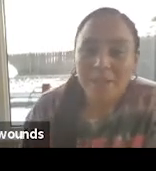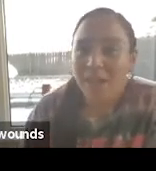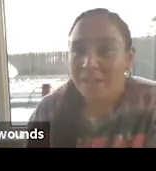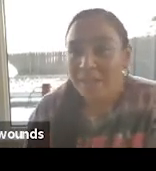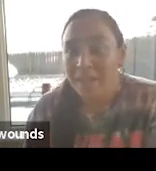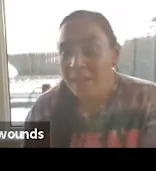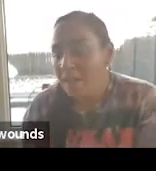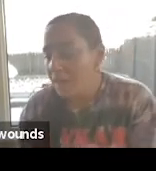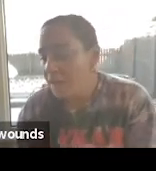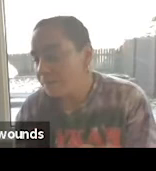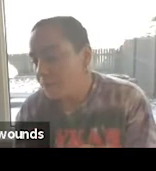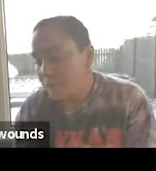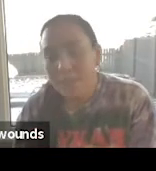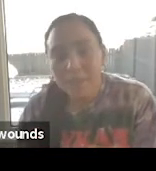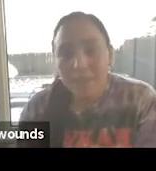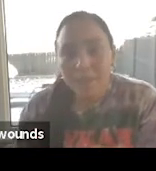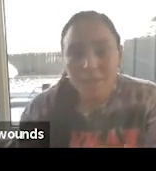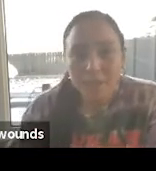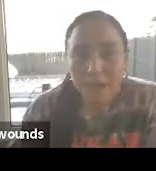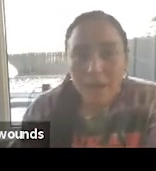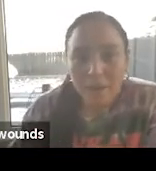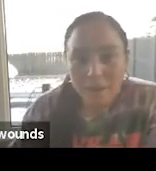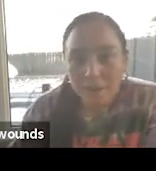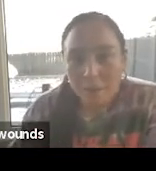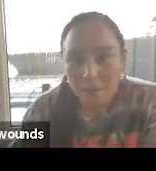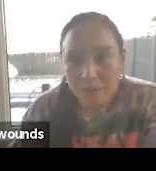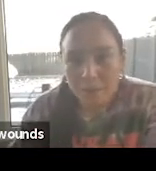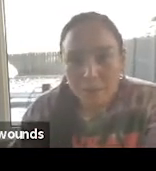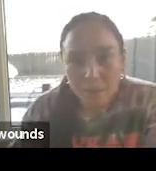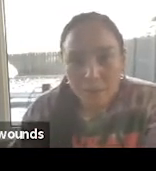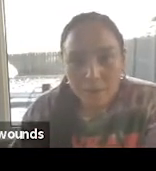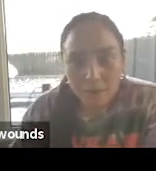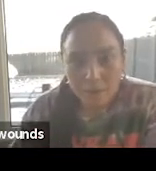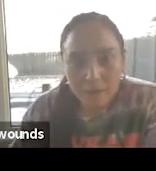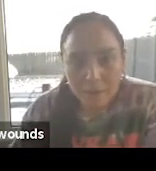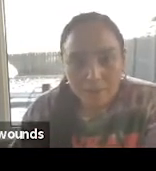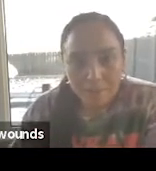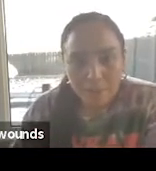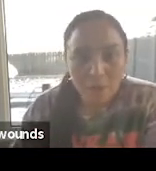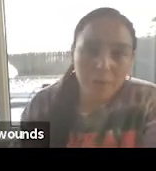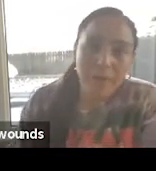and jaqs. We did recently hired the coordinators so they're in the next slide, or we have.